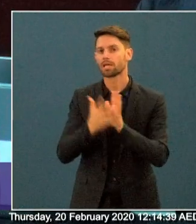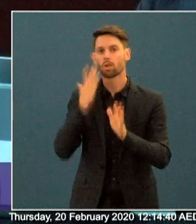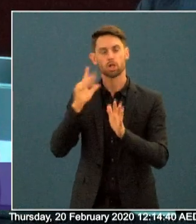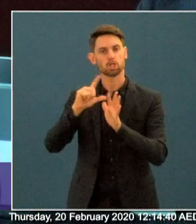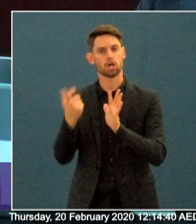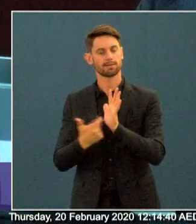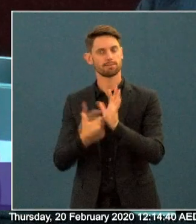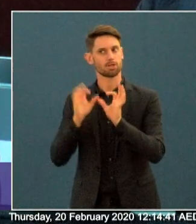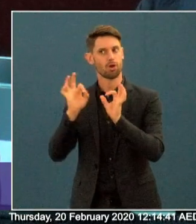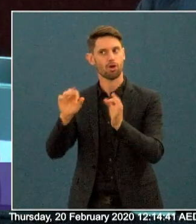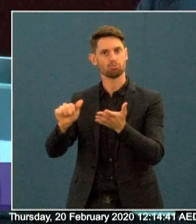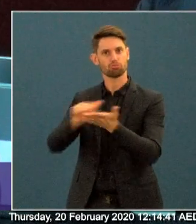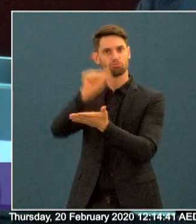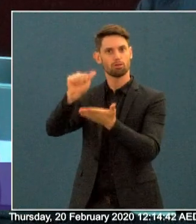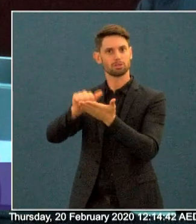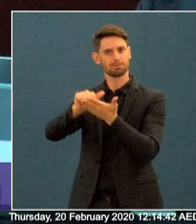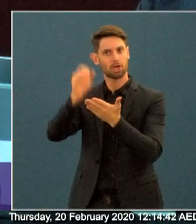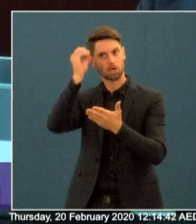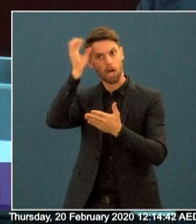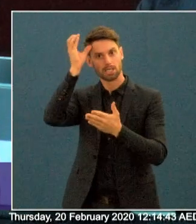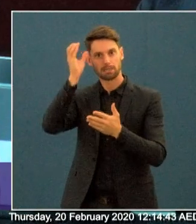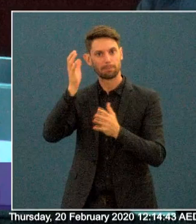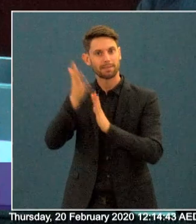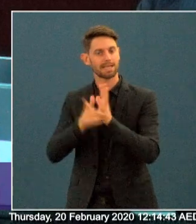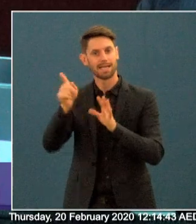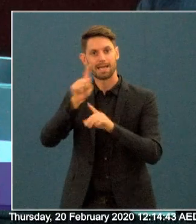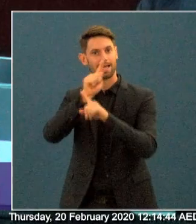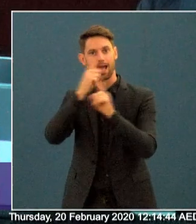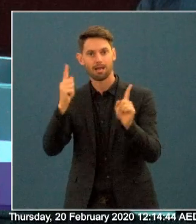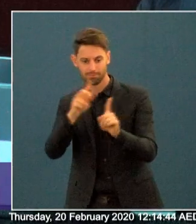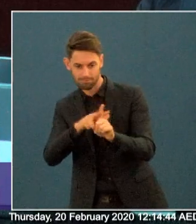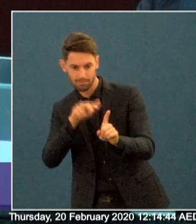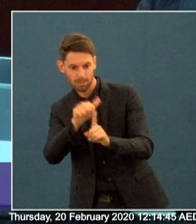perhaps, missing symptoms and assuming that particular